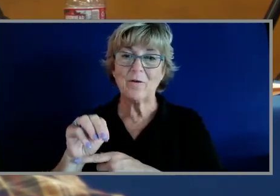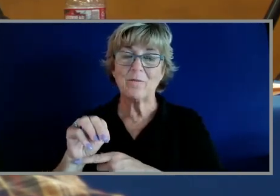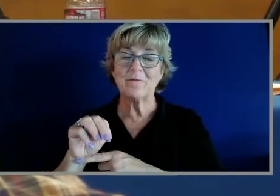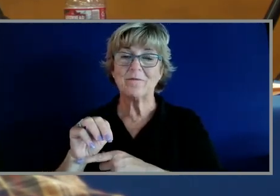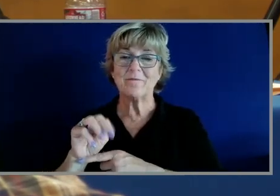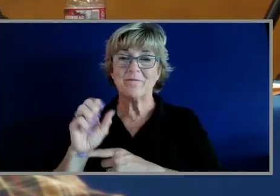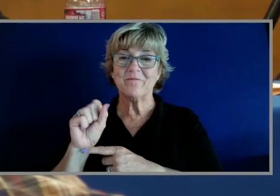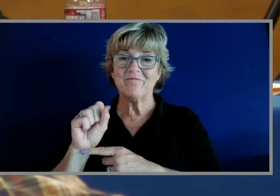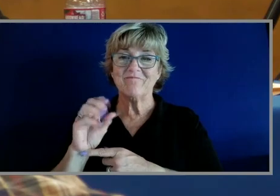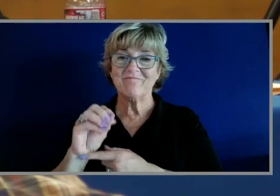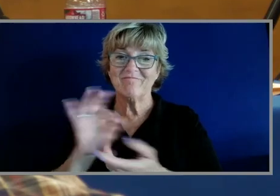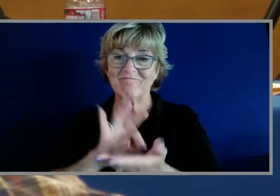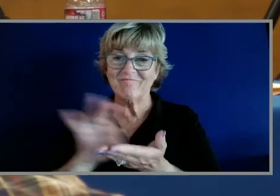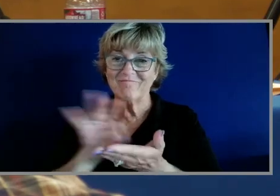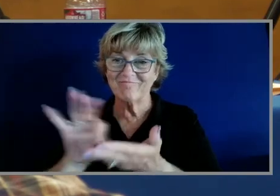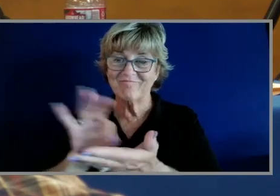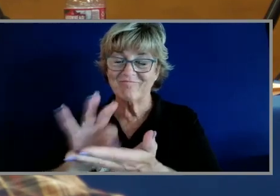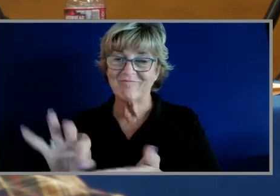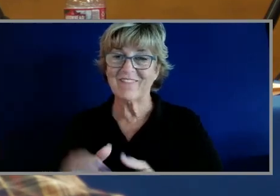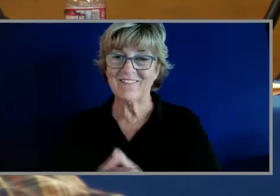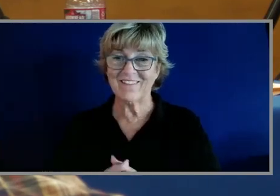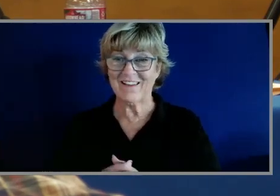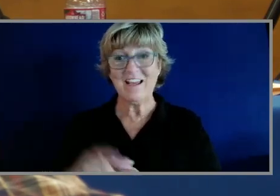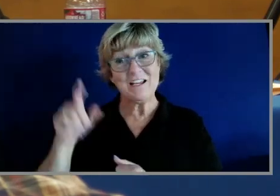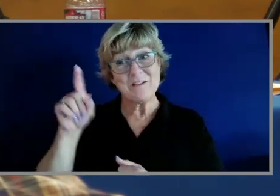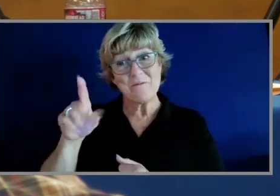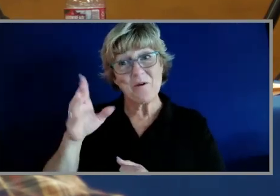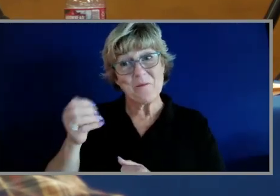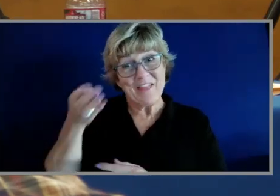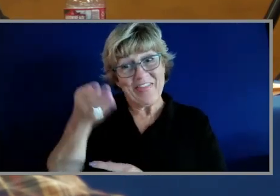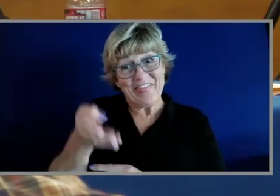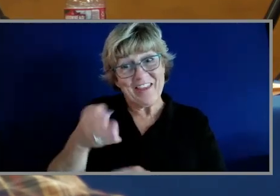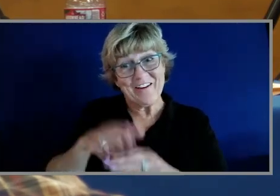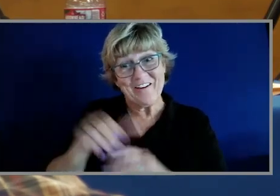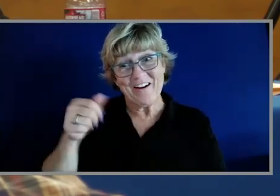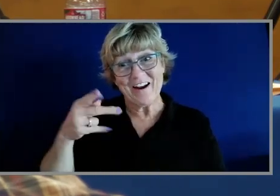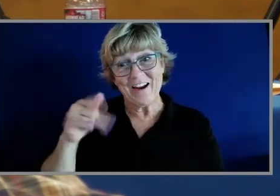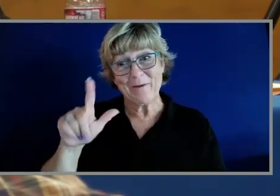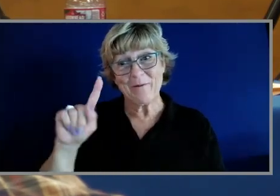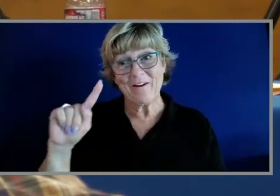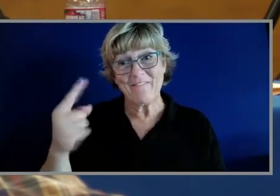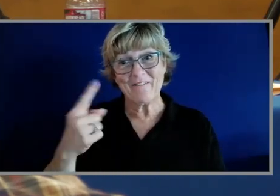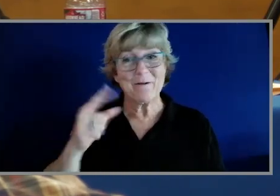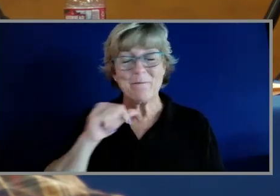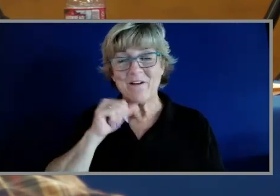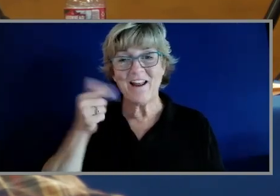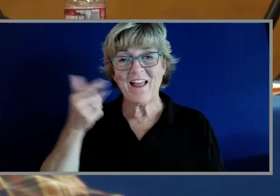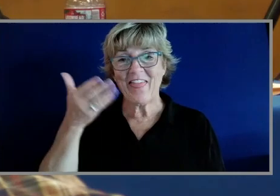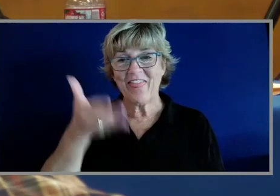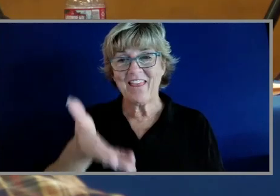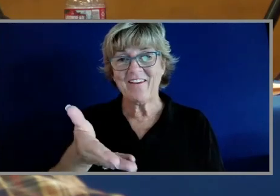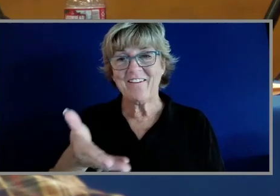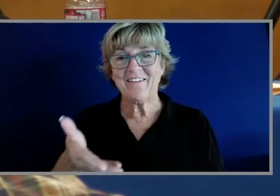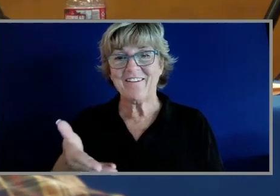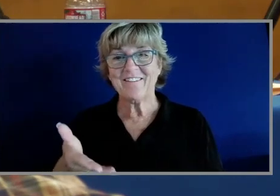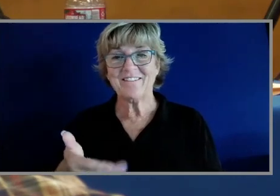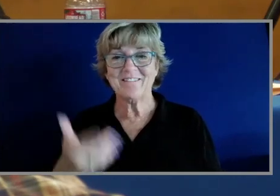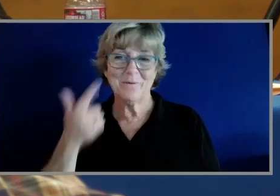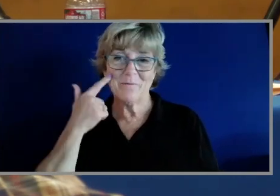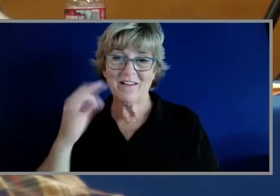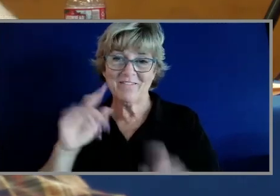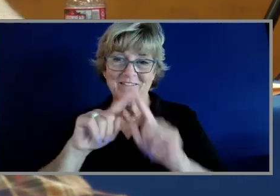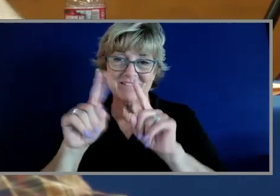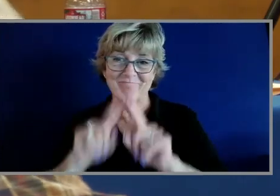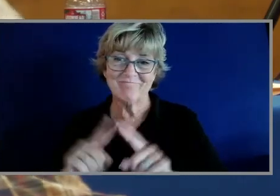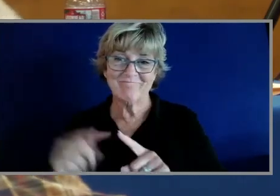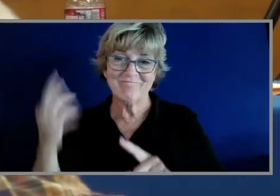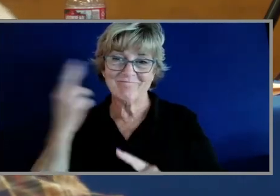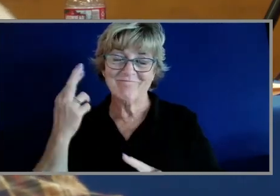Studio: dorm populations, and so they actually play some people back in these dorms that were supposed to be there on April 1